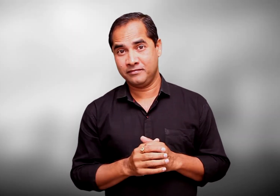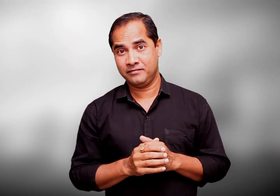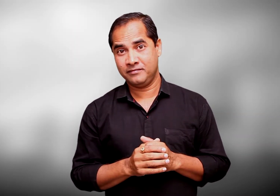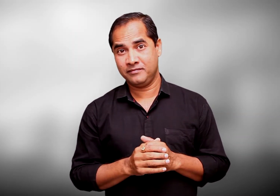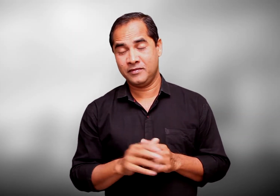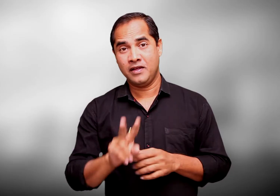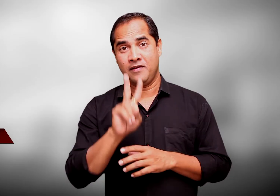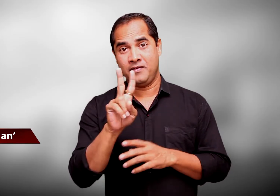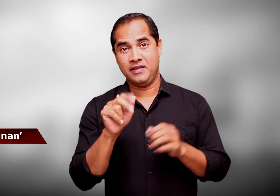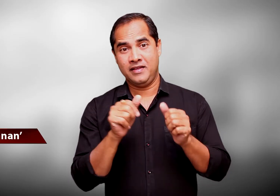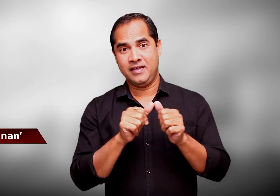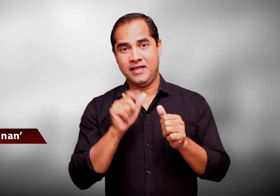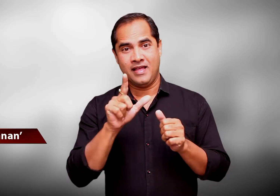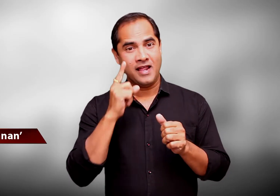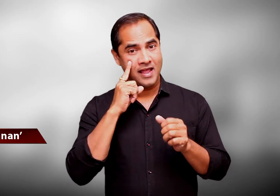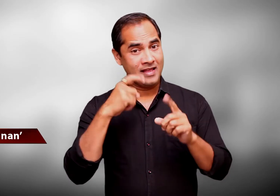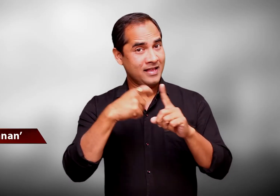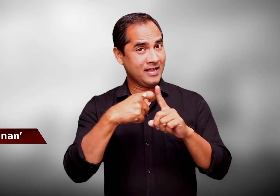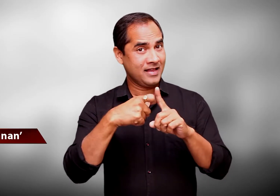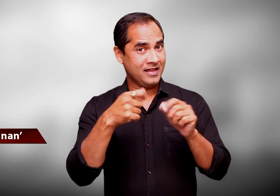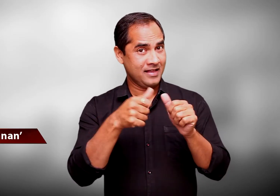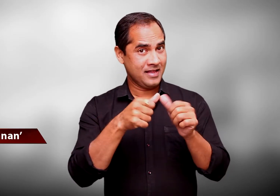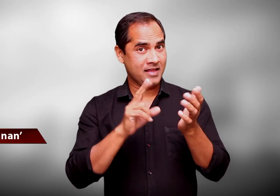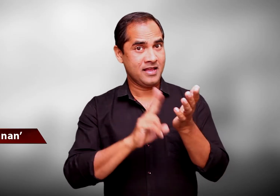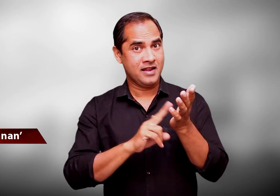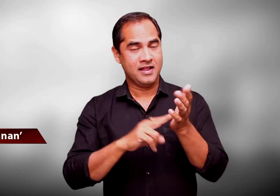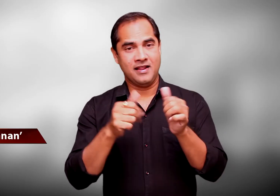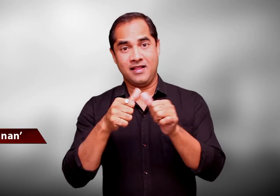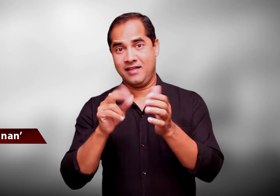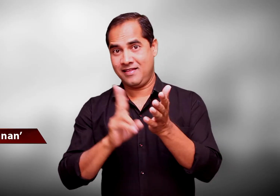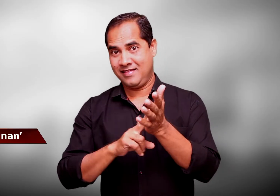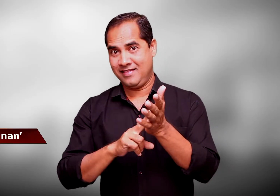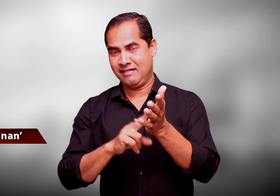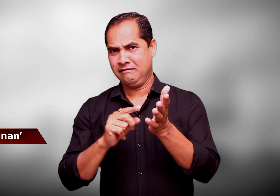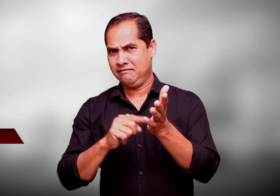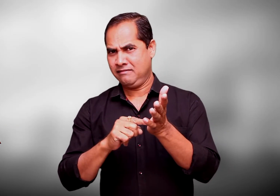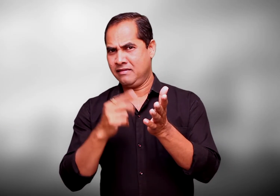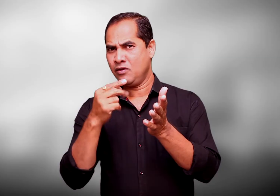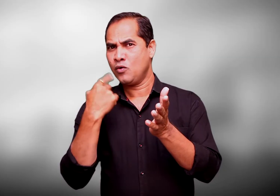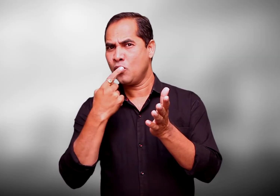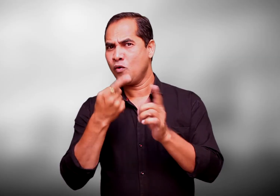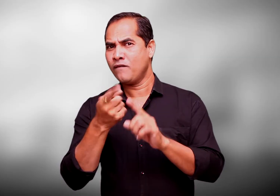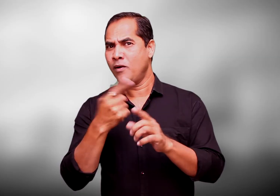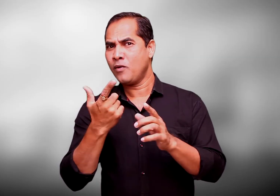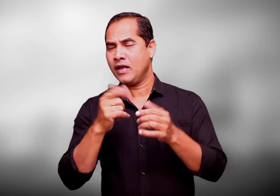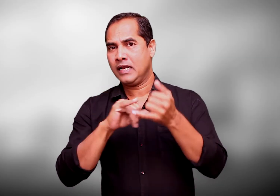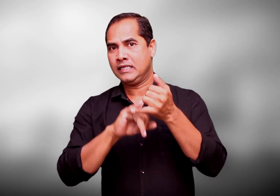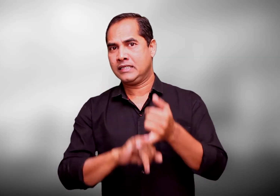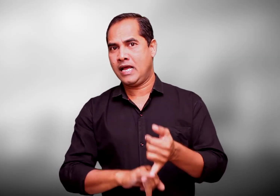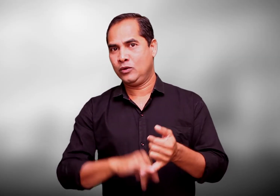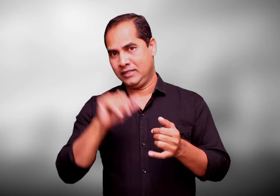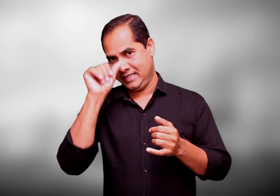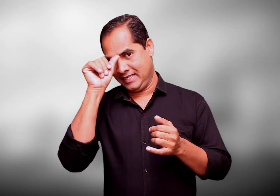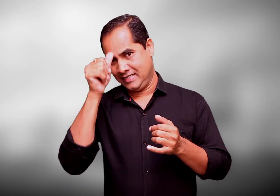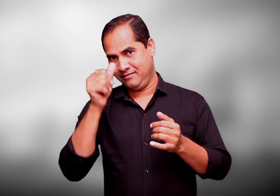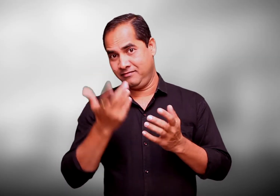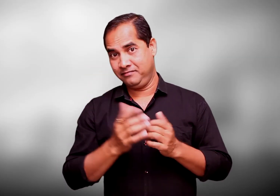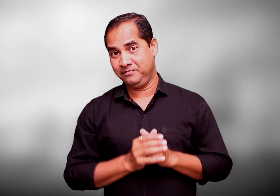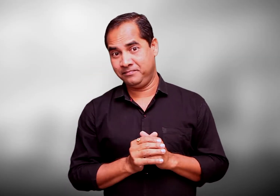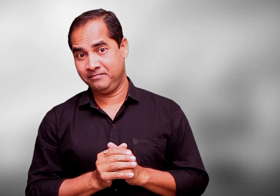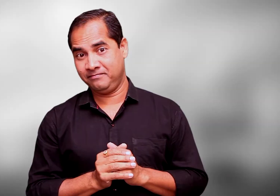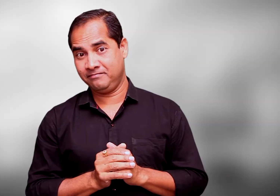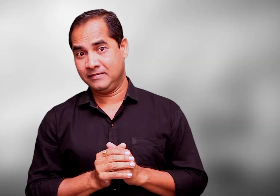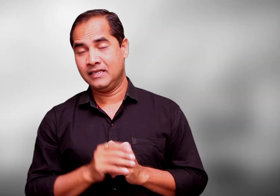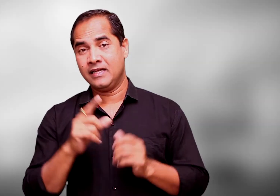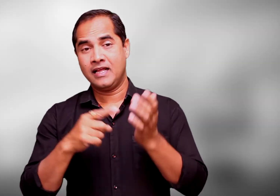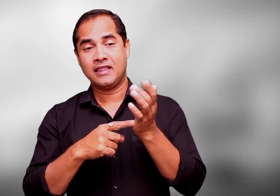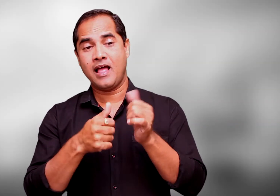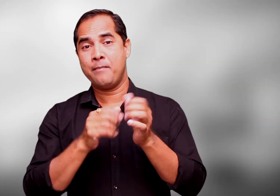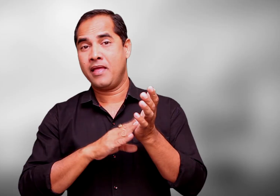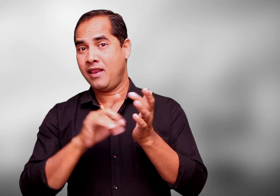The story is written by 'Vallikkannan', an author from southern India.